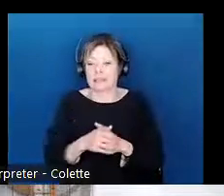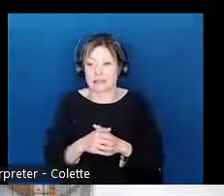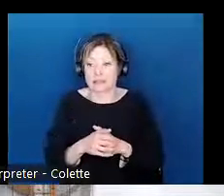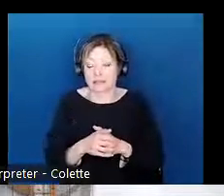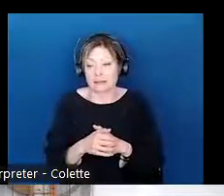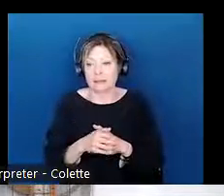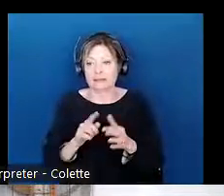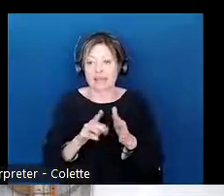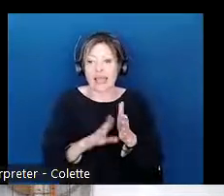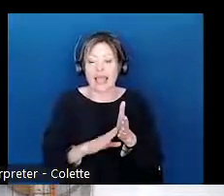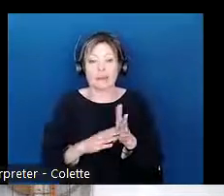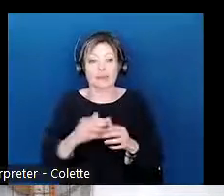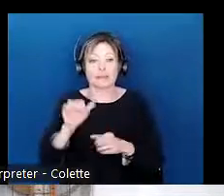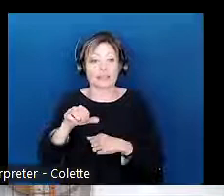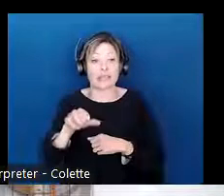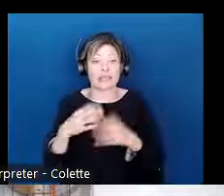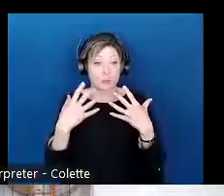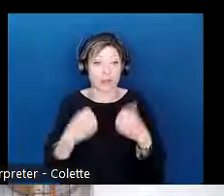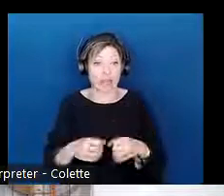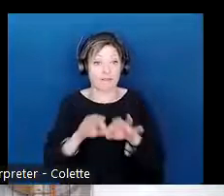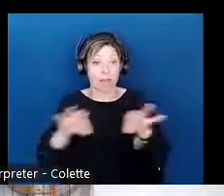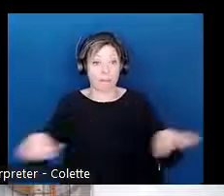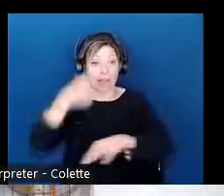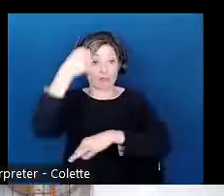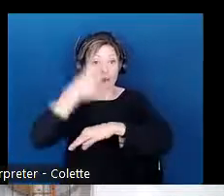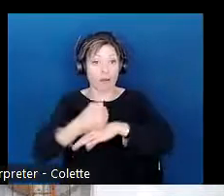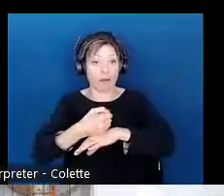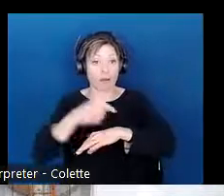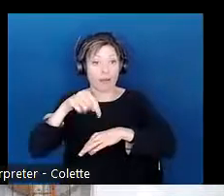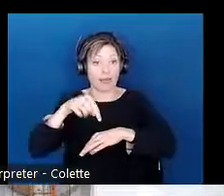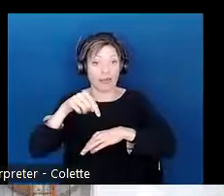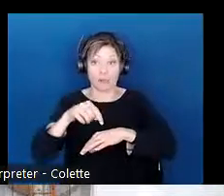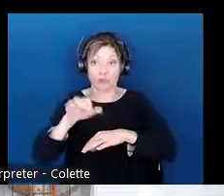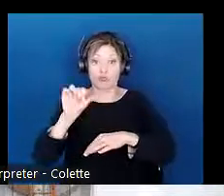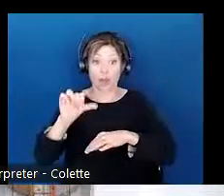um they're called boundary markers there which has as you say it's got the logo on it yeah yeah yeah